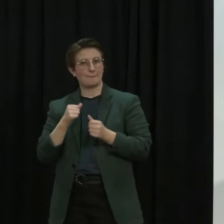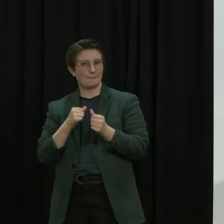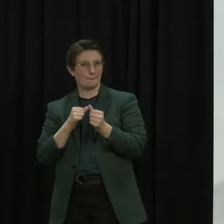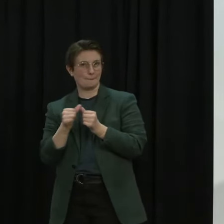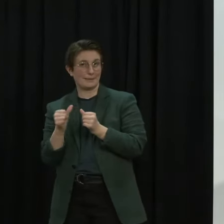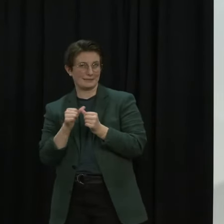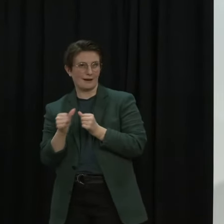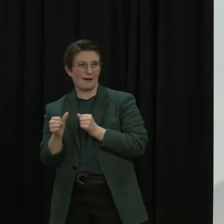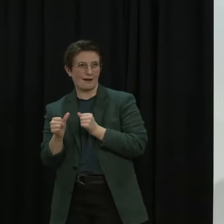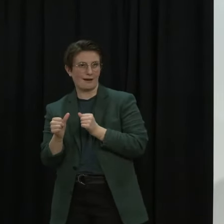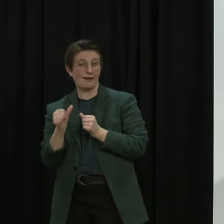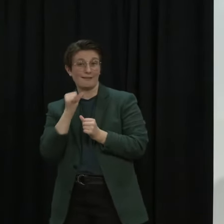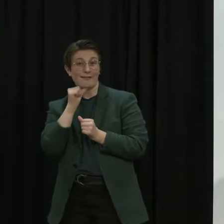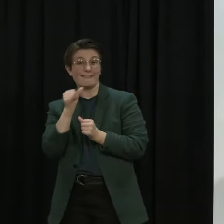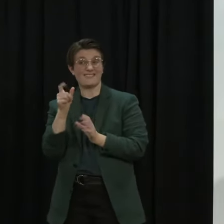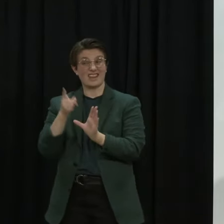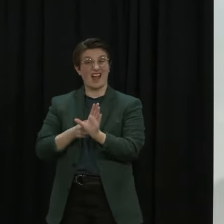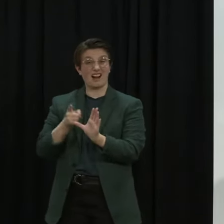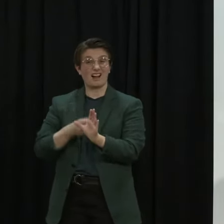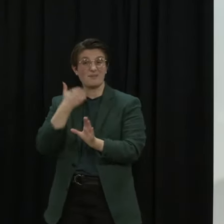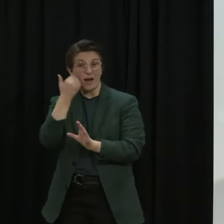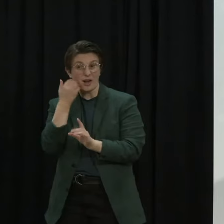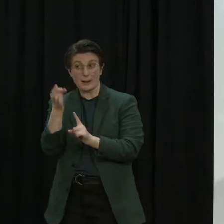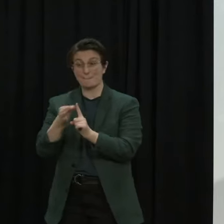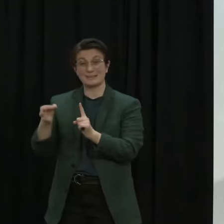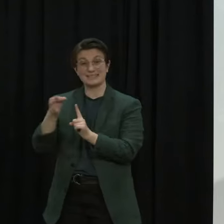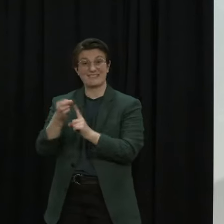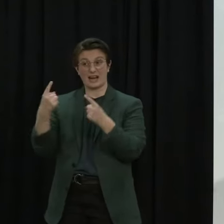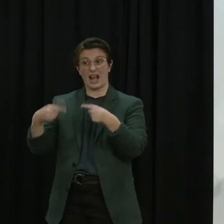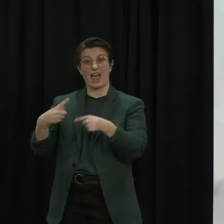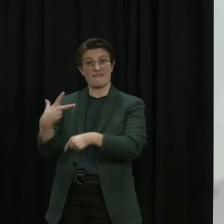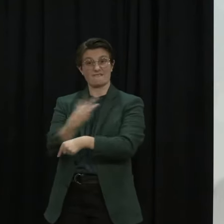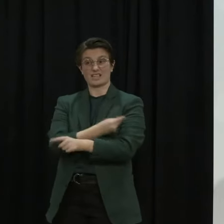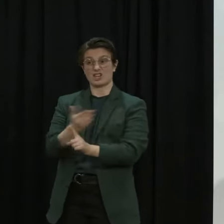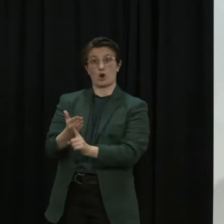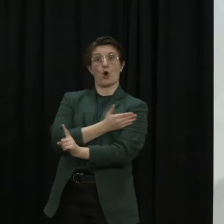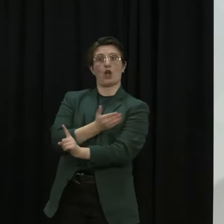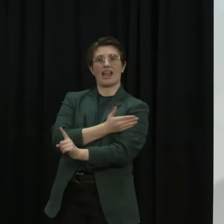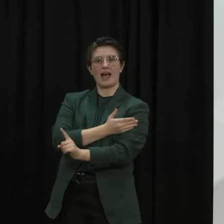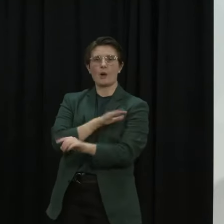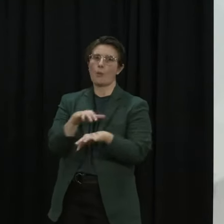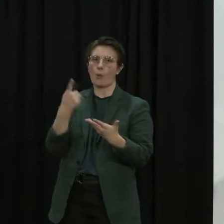we much reach them in other ways.